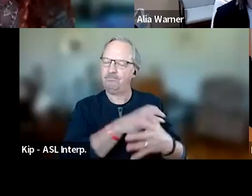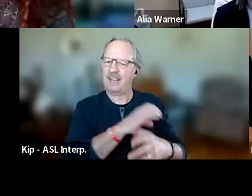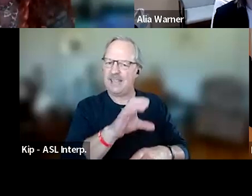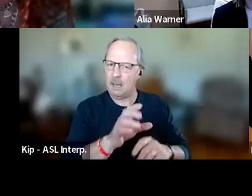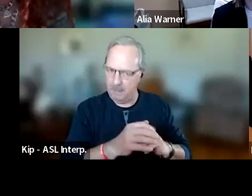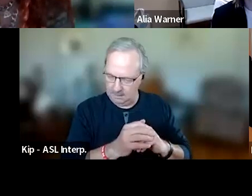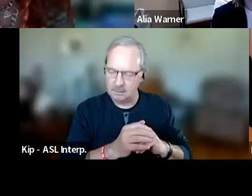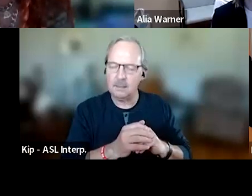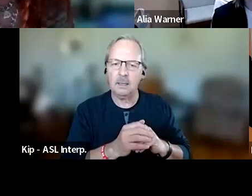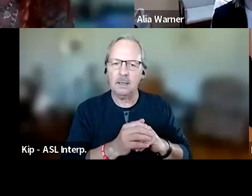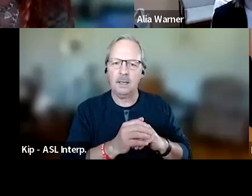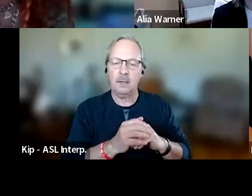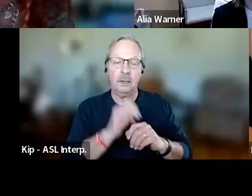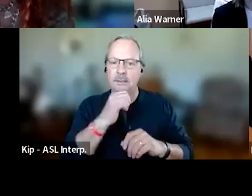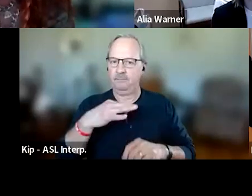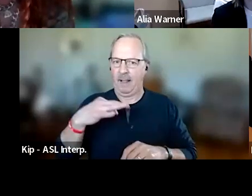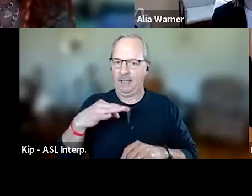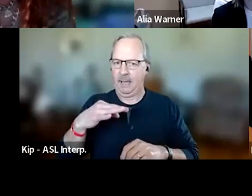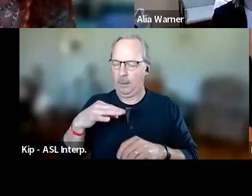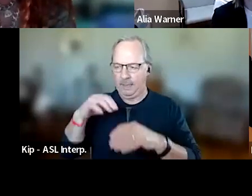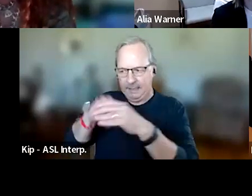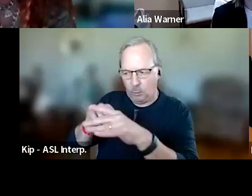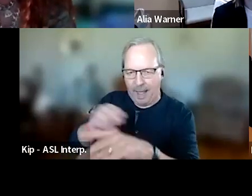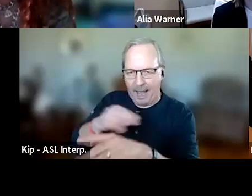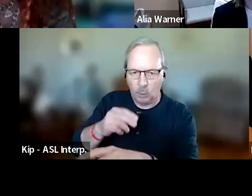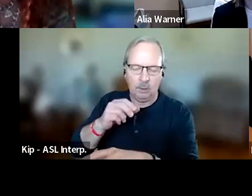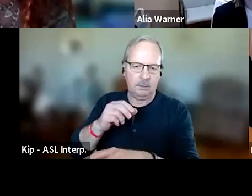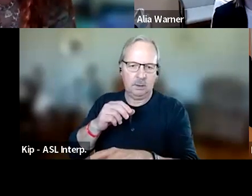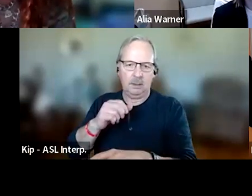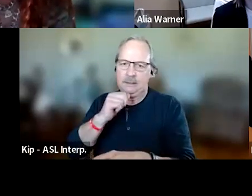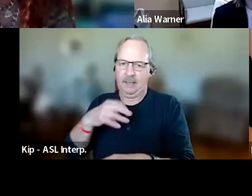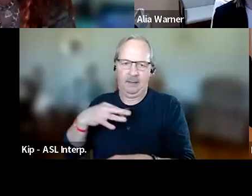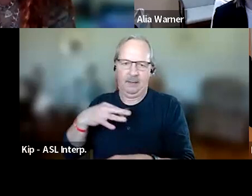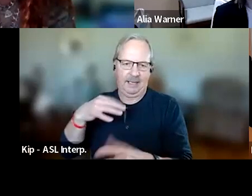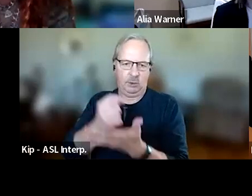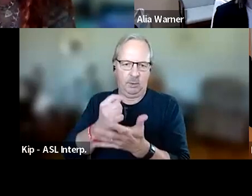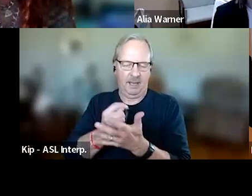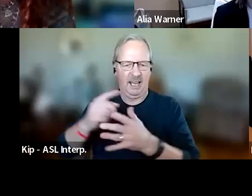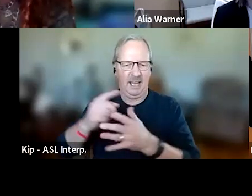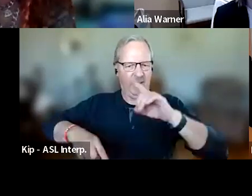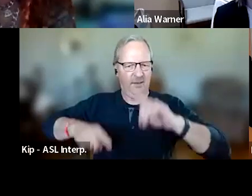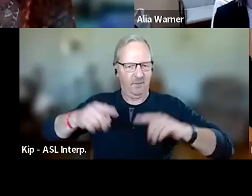like involuntary admission to a hospital or involuntary treatment, it's going to vary a lot based on your practice location